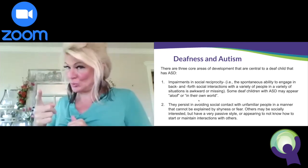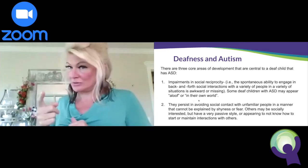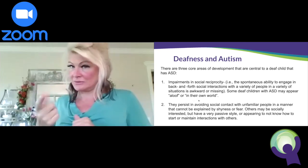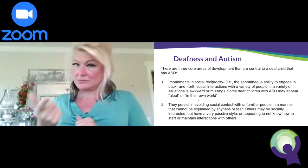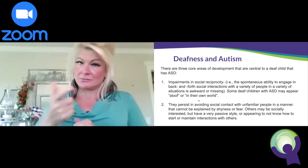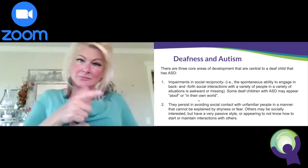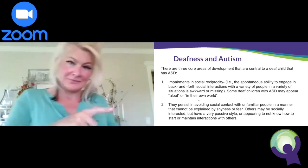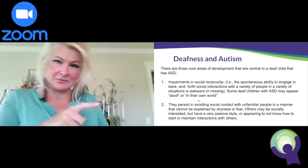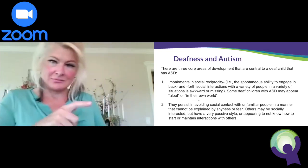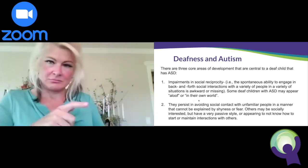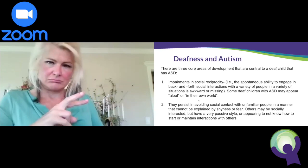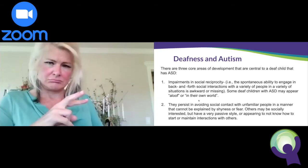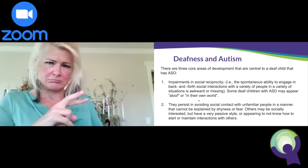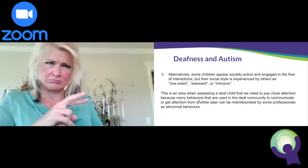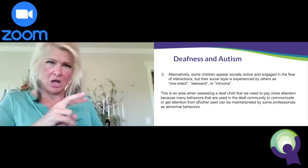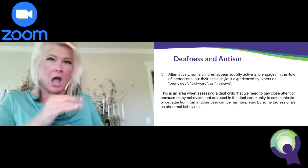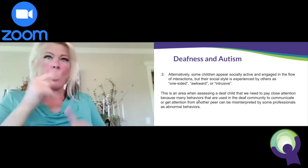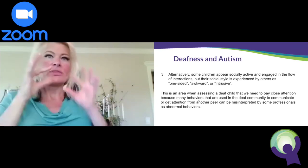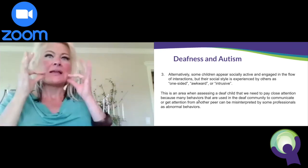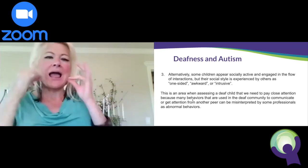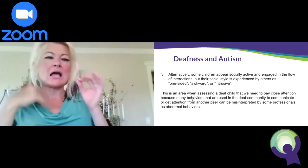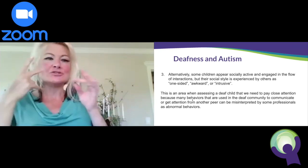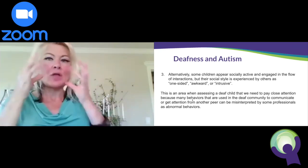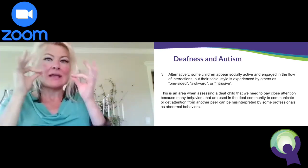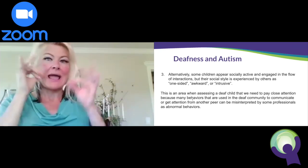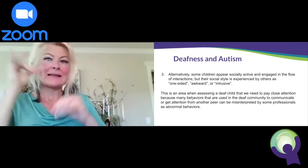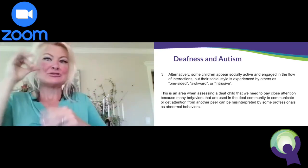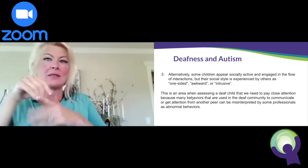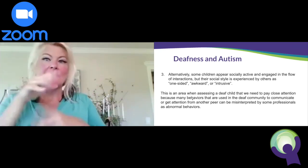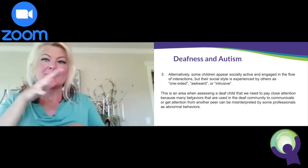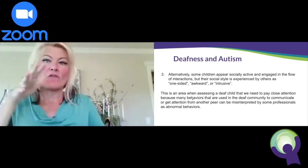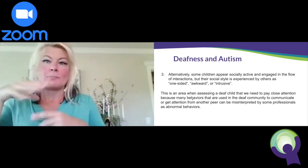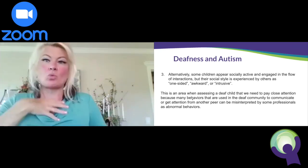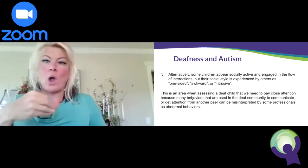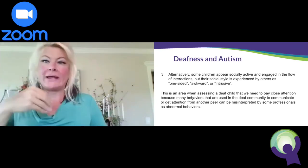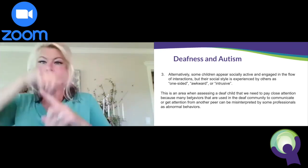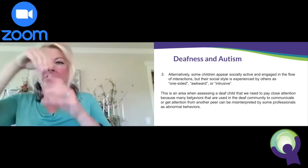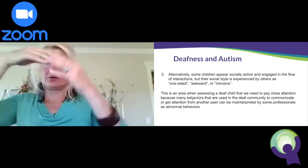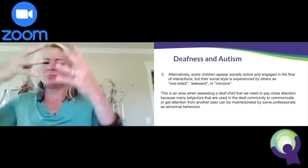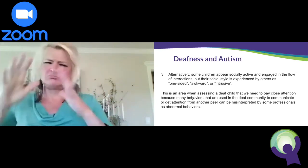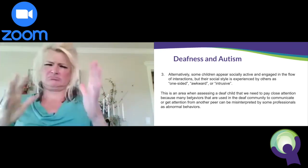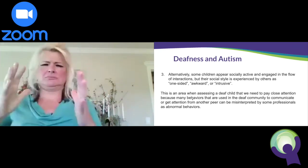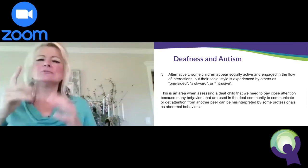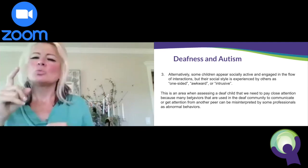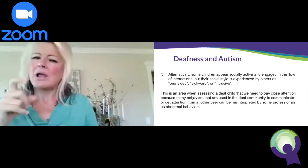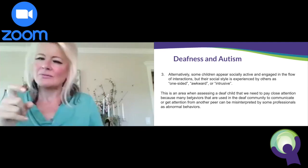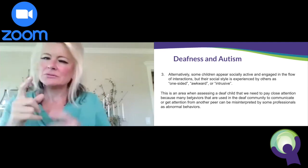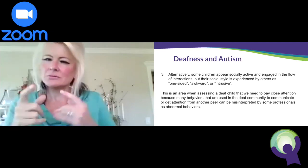saying, "how are you" and then the turn -taking. "Oh oh! I saw a cat! It was a white cat on this..."